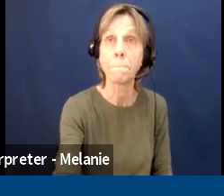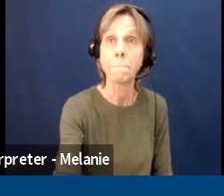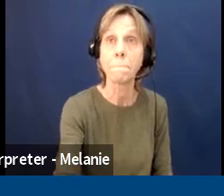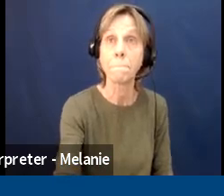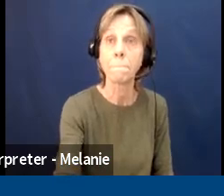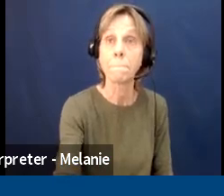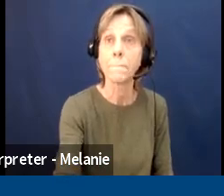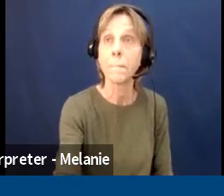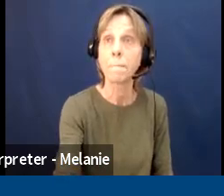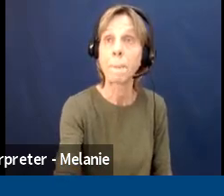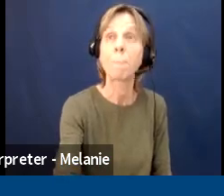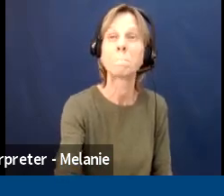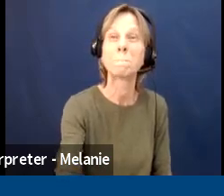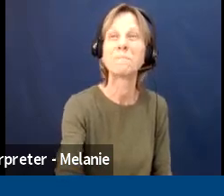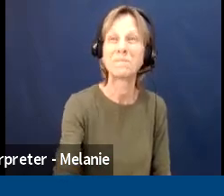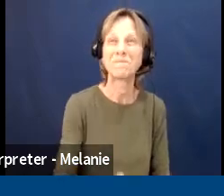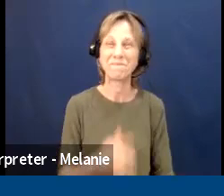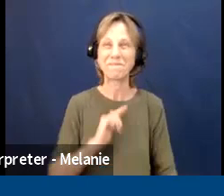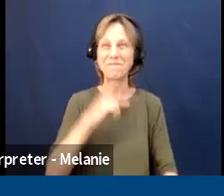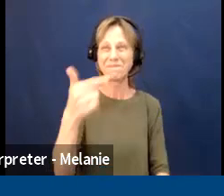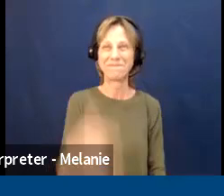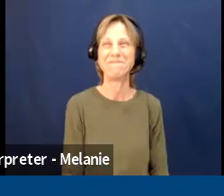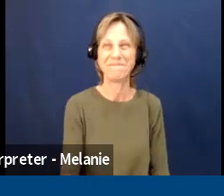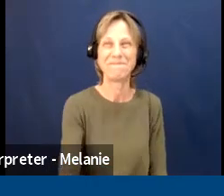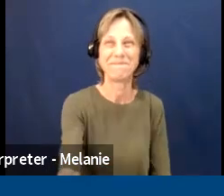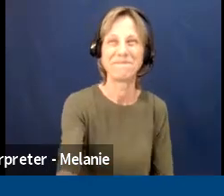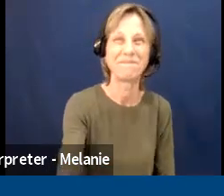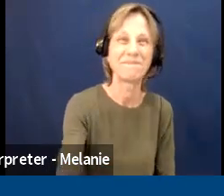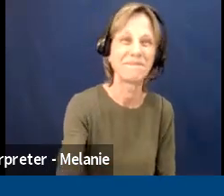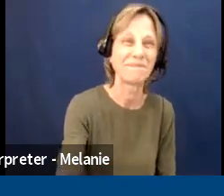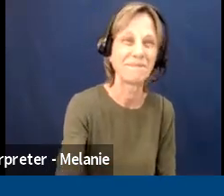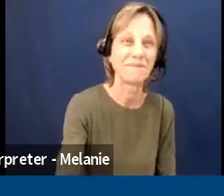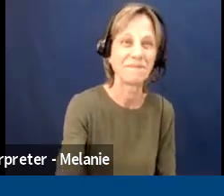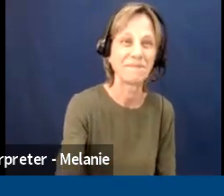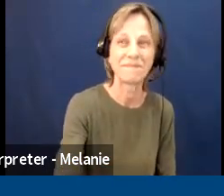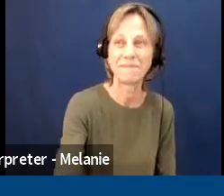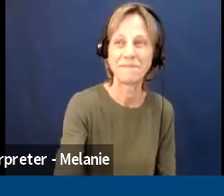this is Eric I don't really know the full answer but I know at our Larimer county resources page